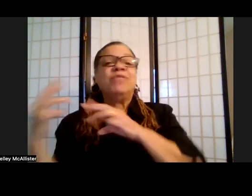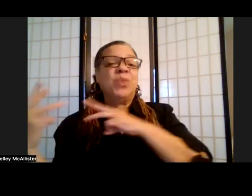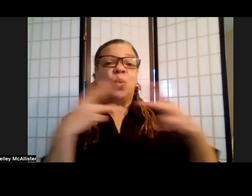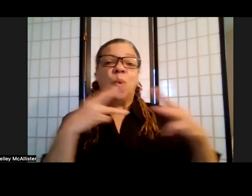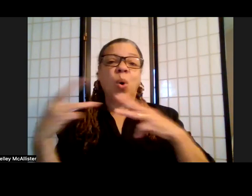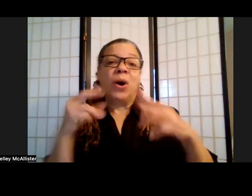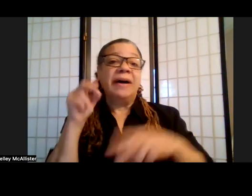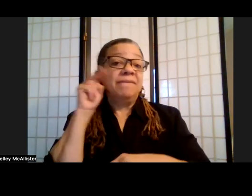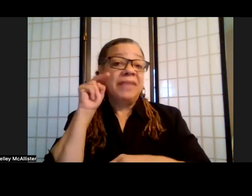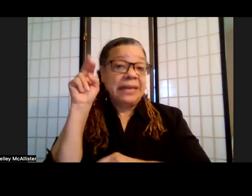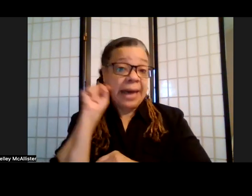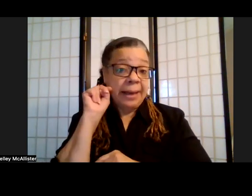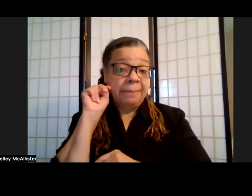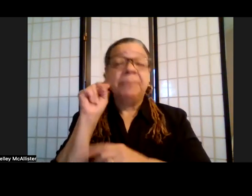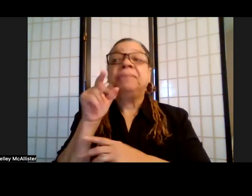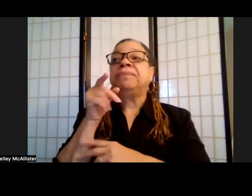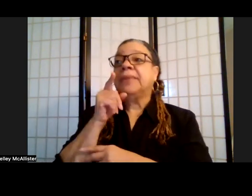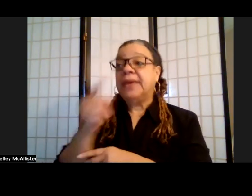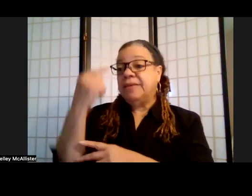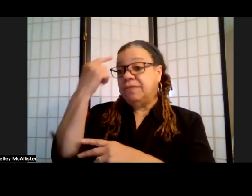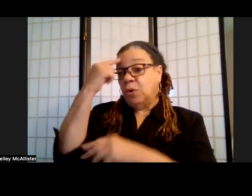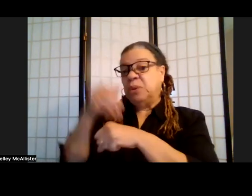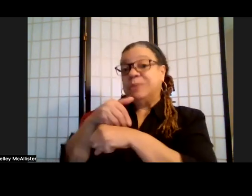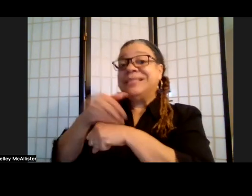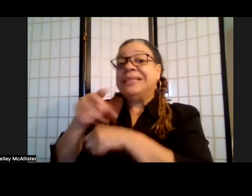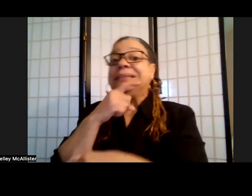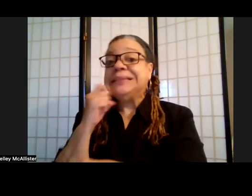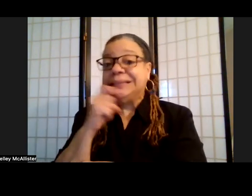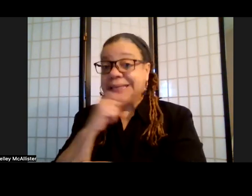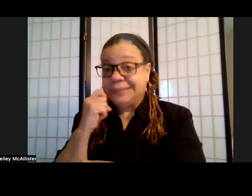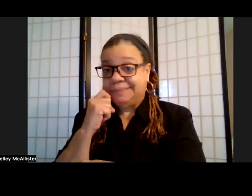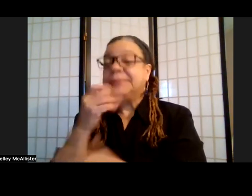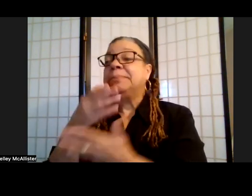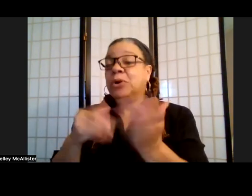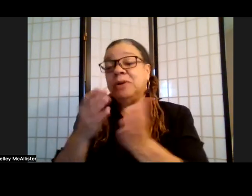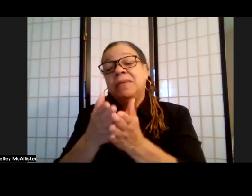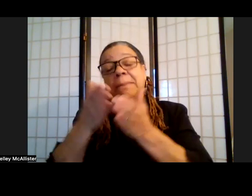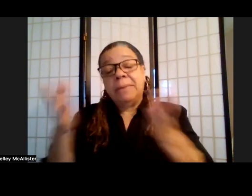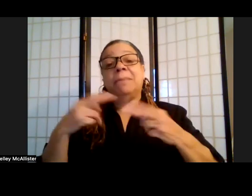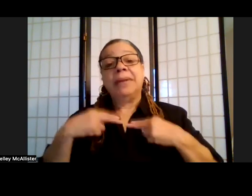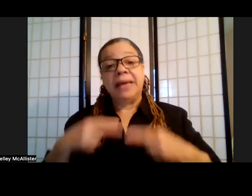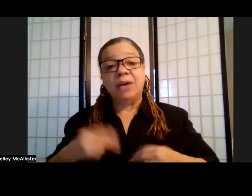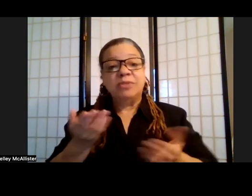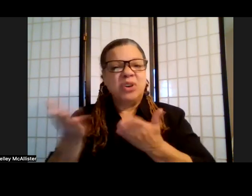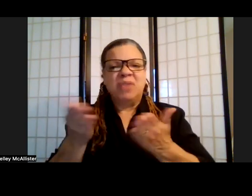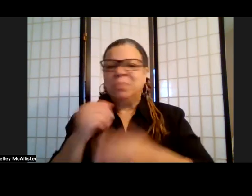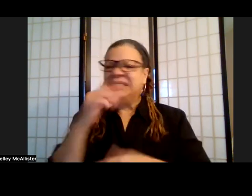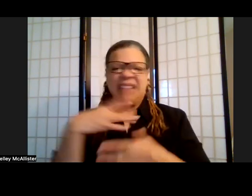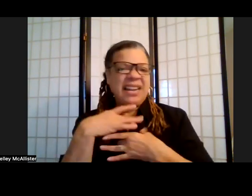Holmes were slotted to be sent to the Mojave Desert to be part of the Public Health Service Commission Corps. But Holmes was not interested in the Public Health Corps.